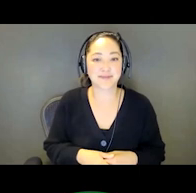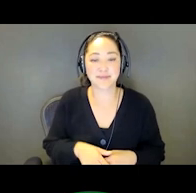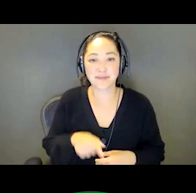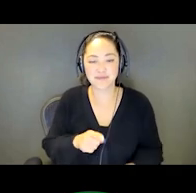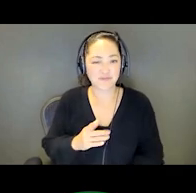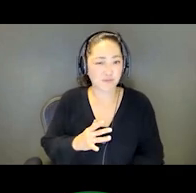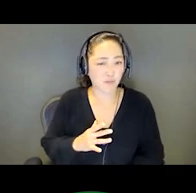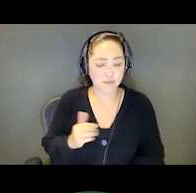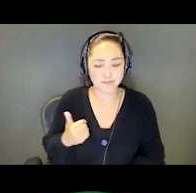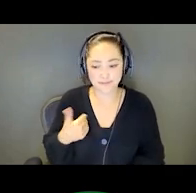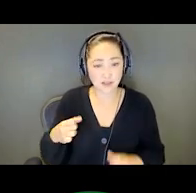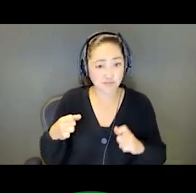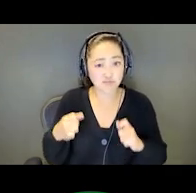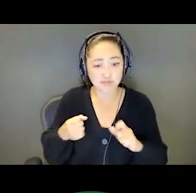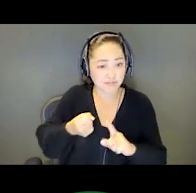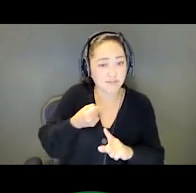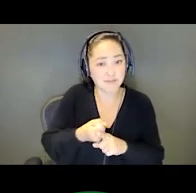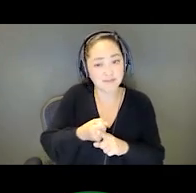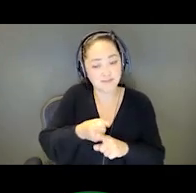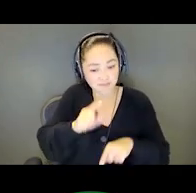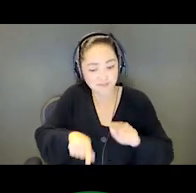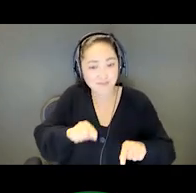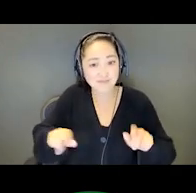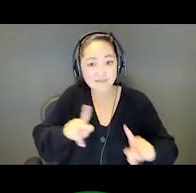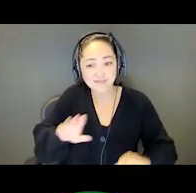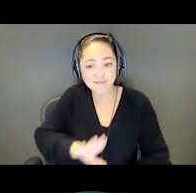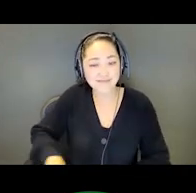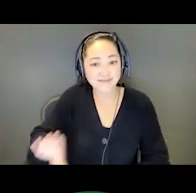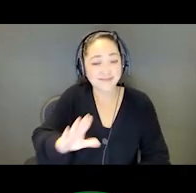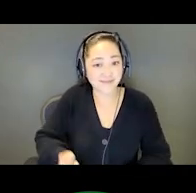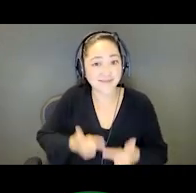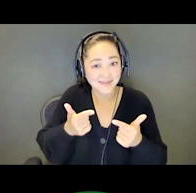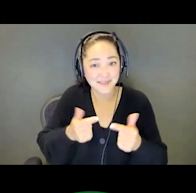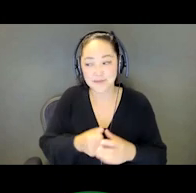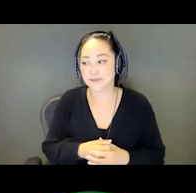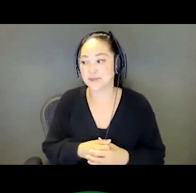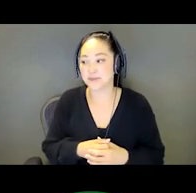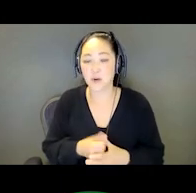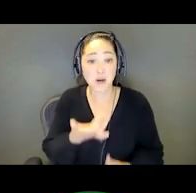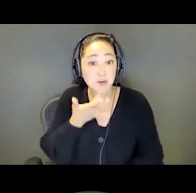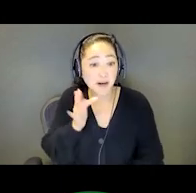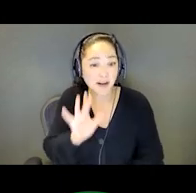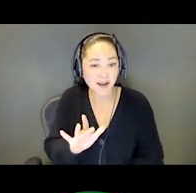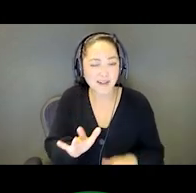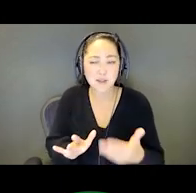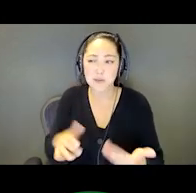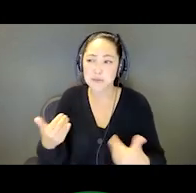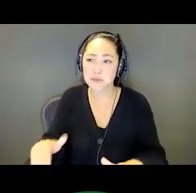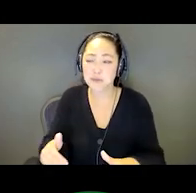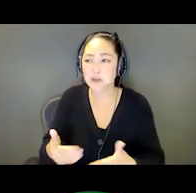lives since its inception. We've been fortunate to receive heartwarming stories from users who have had their lives